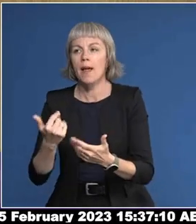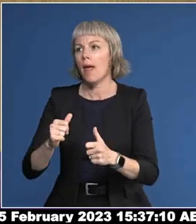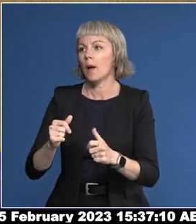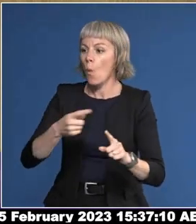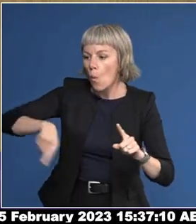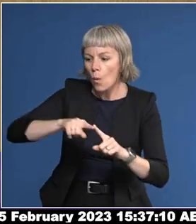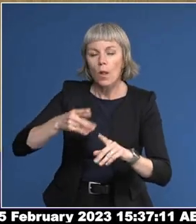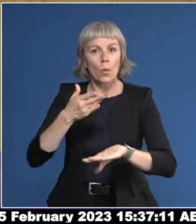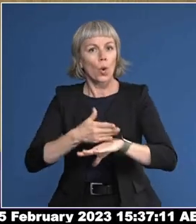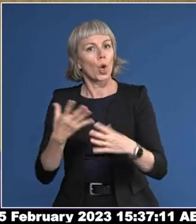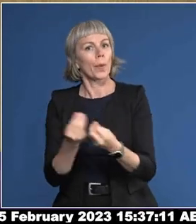to share good practice.